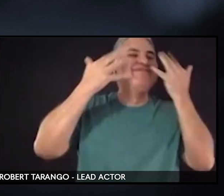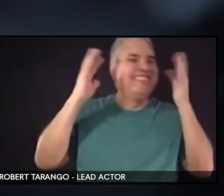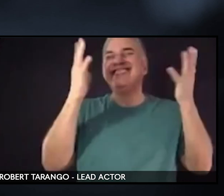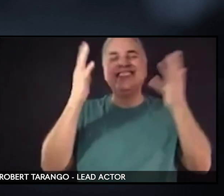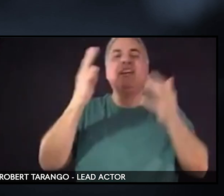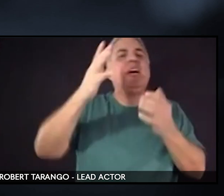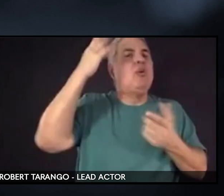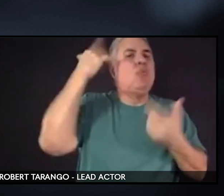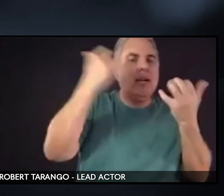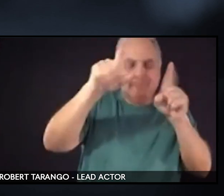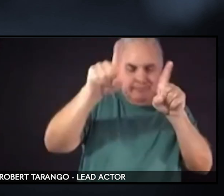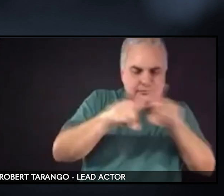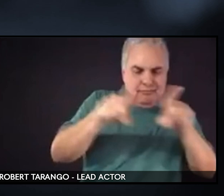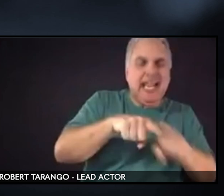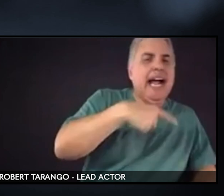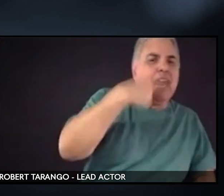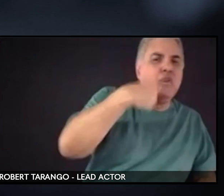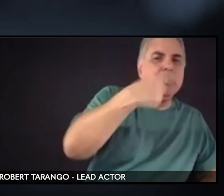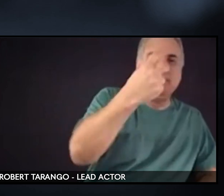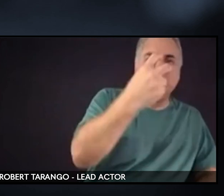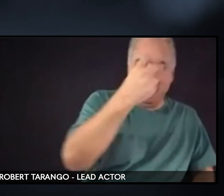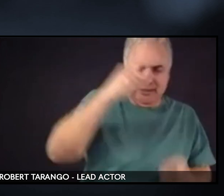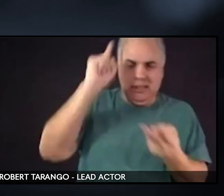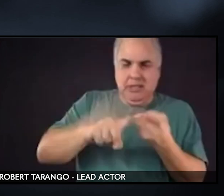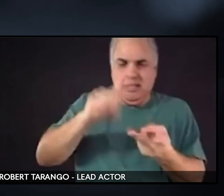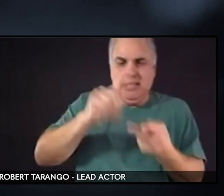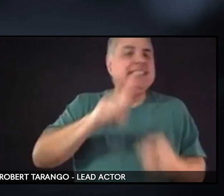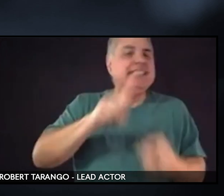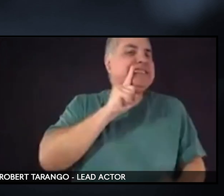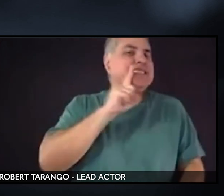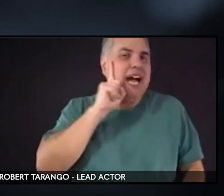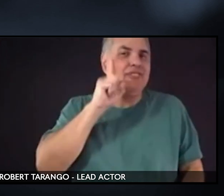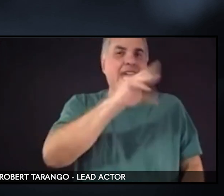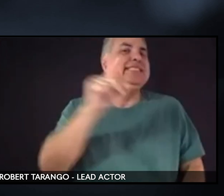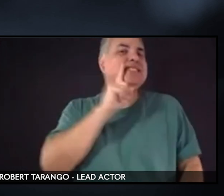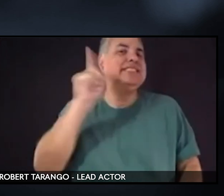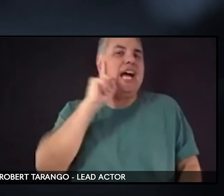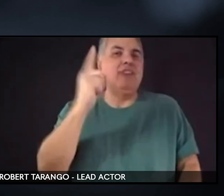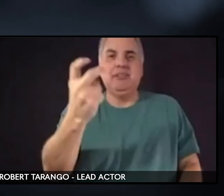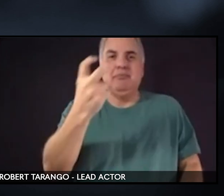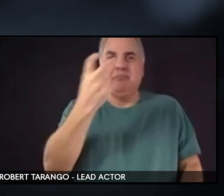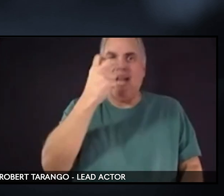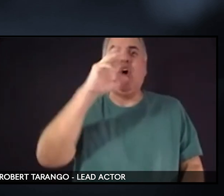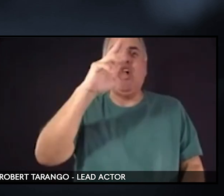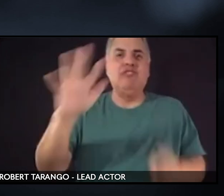consciousness of being kind, of being friendly, regardless of whether you call